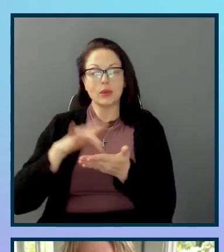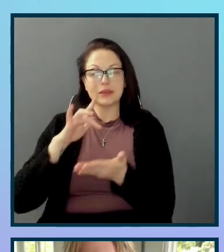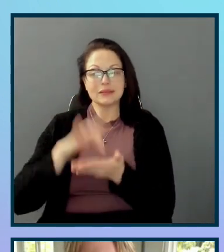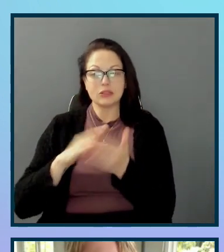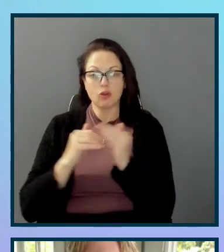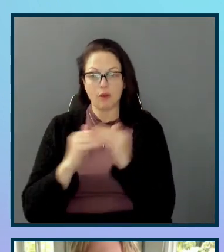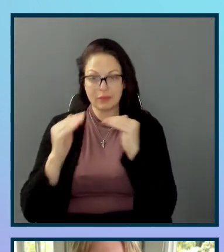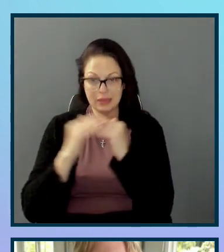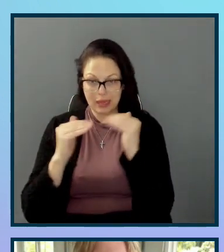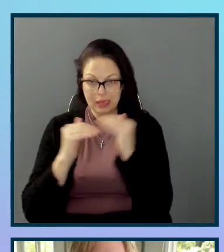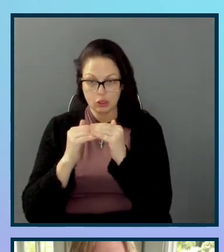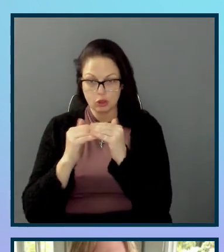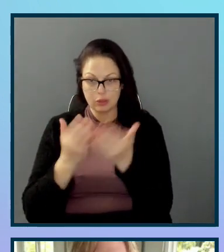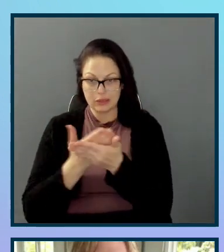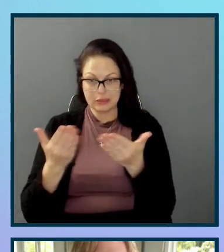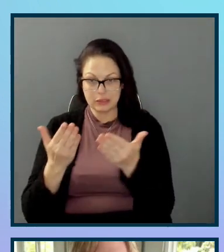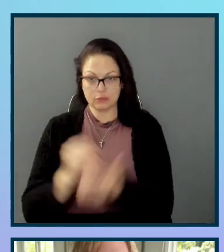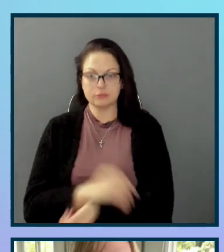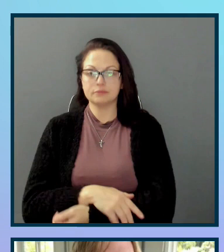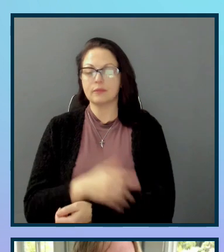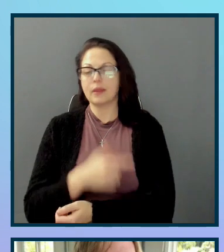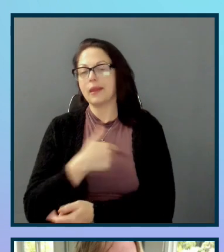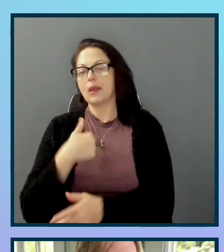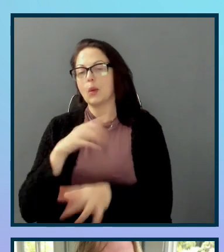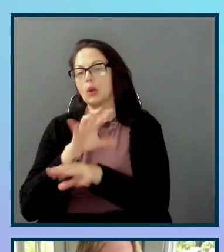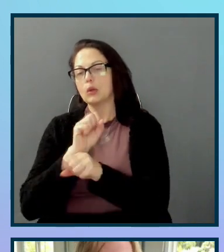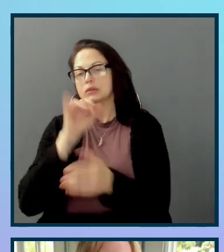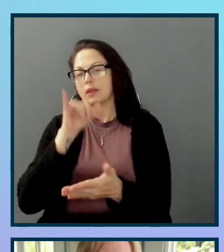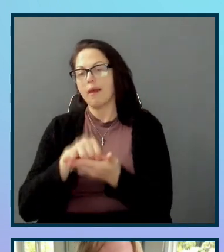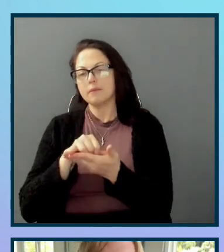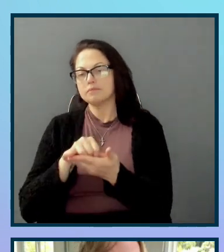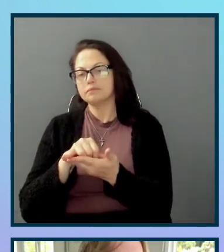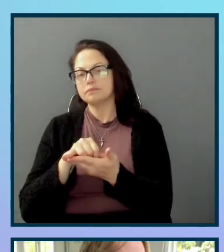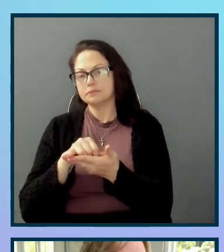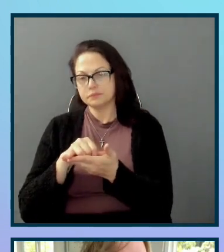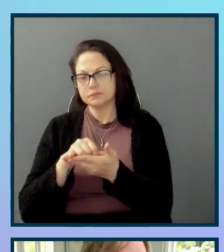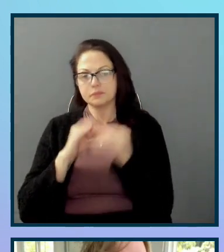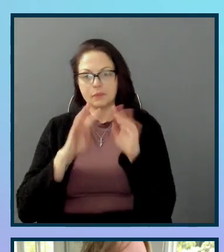this is where you're usually used to going in to uploading your images,